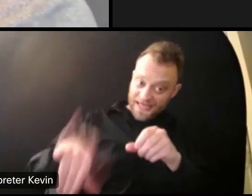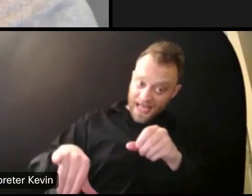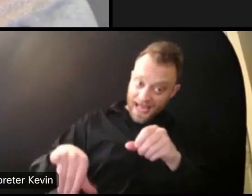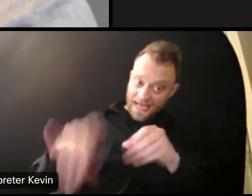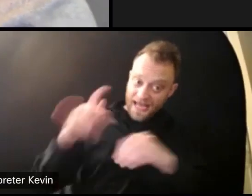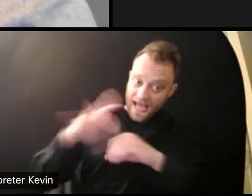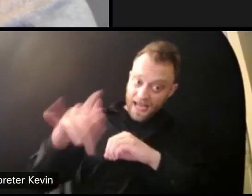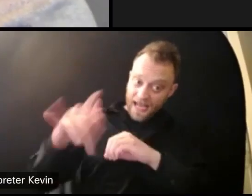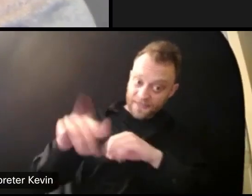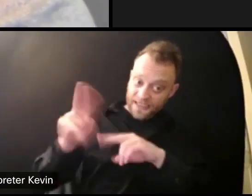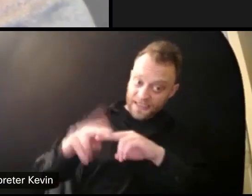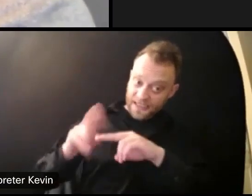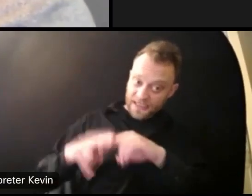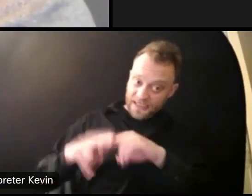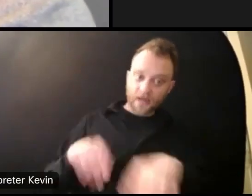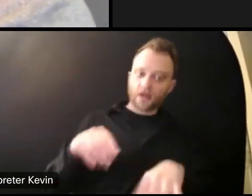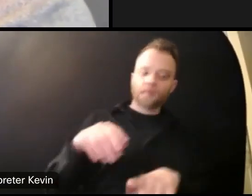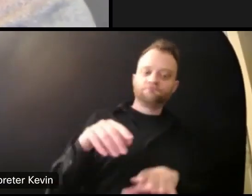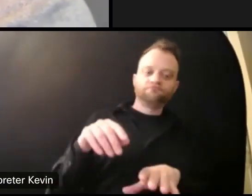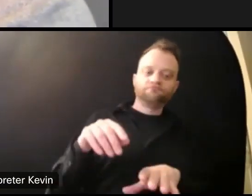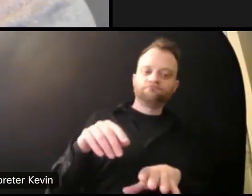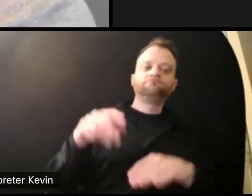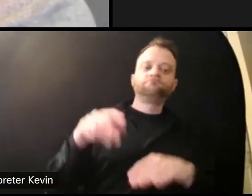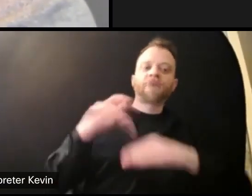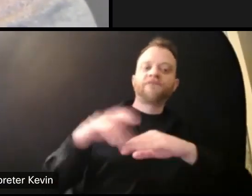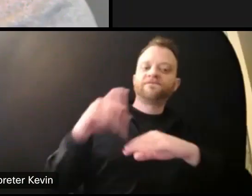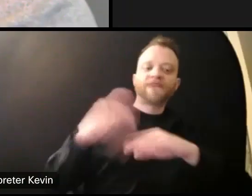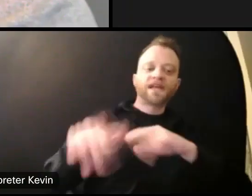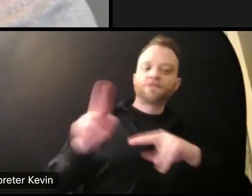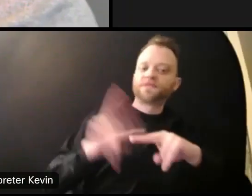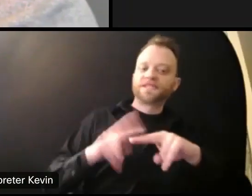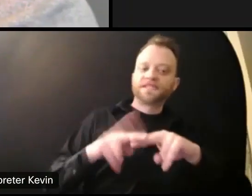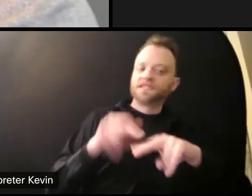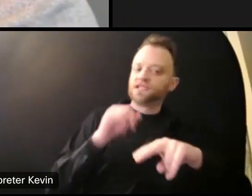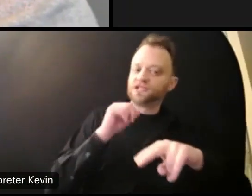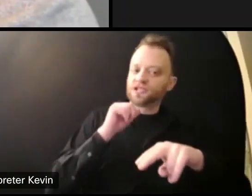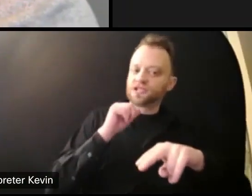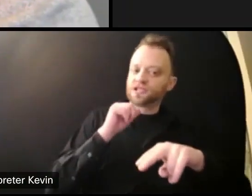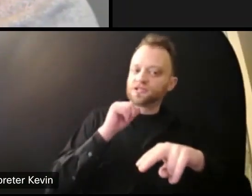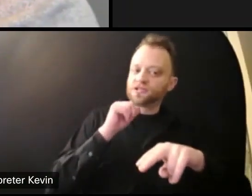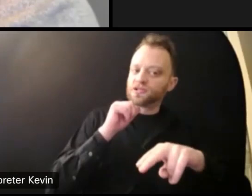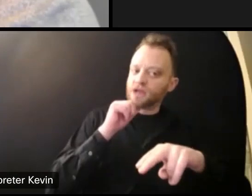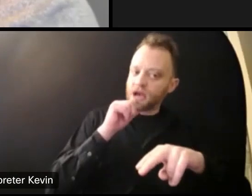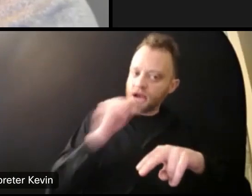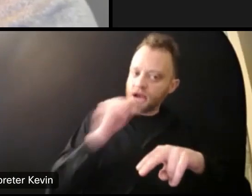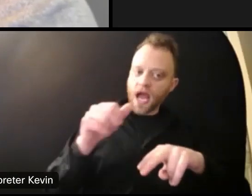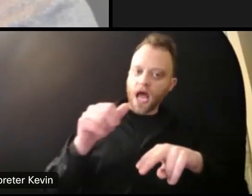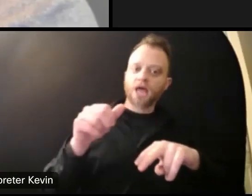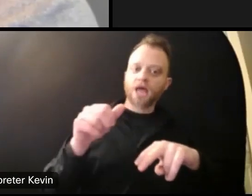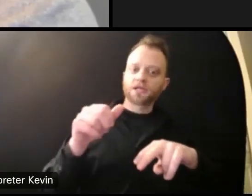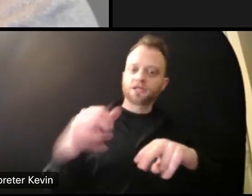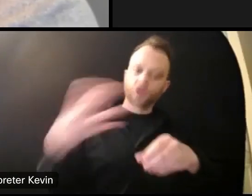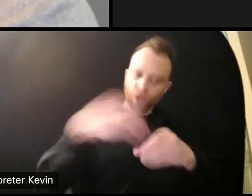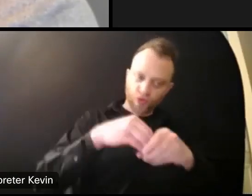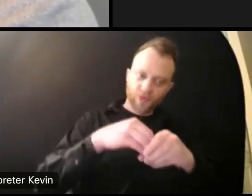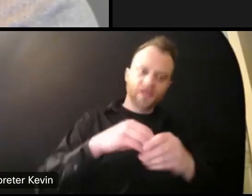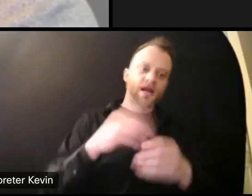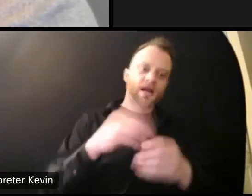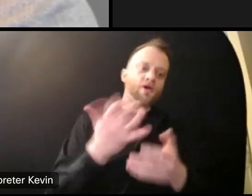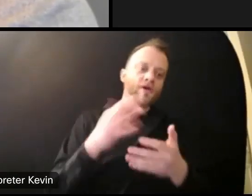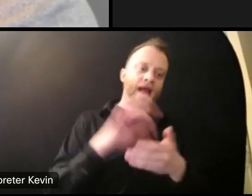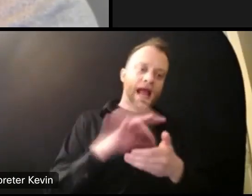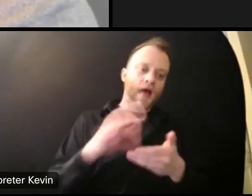count against quorum. If you have a commission of six people, you would need four for quorum